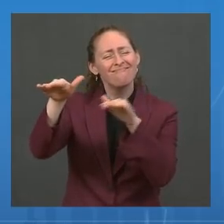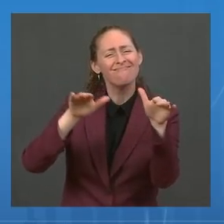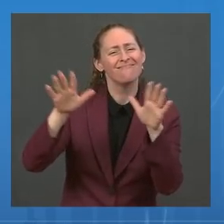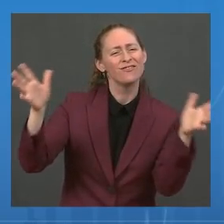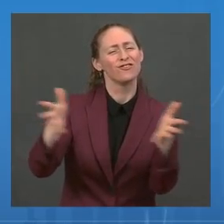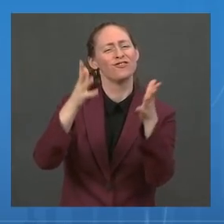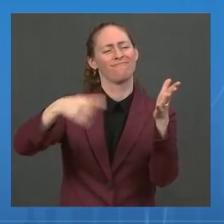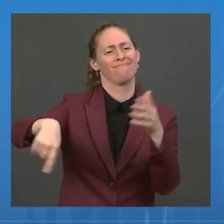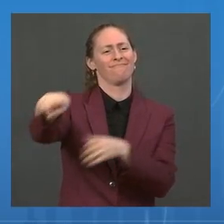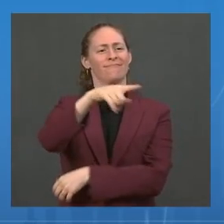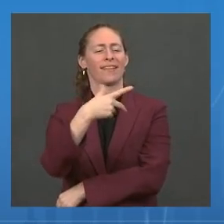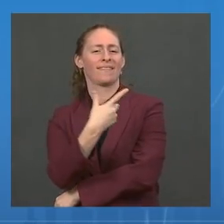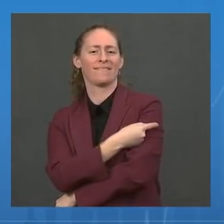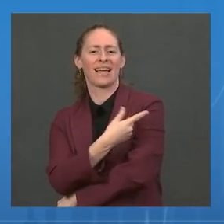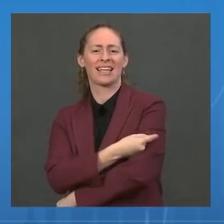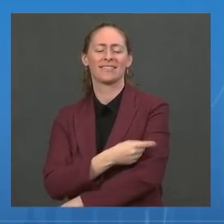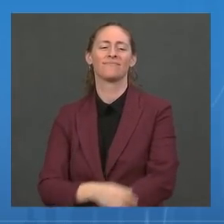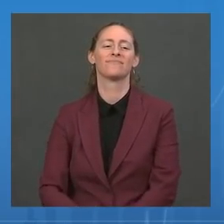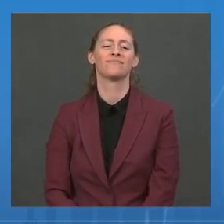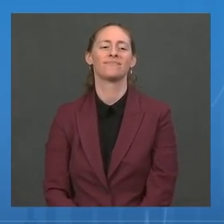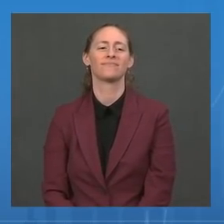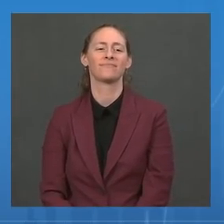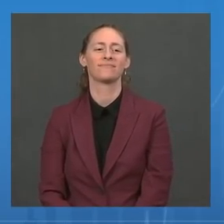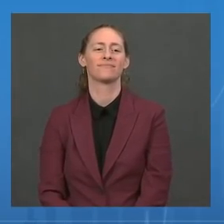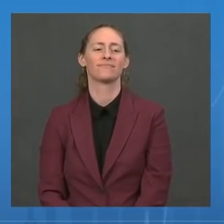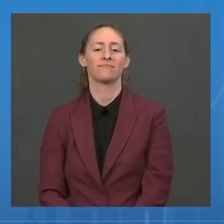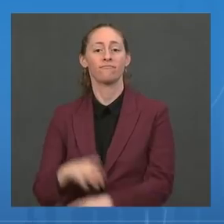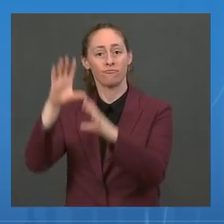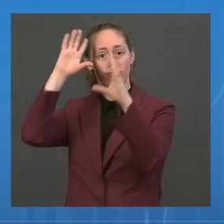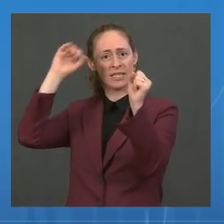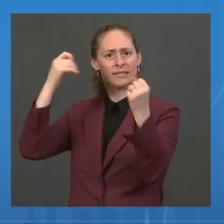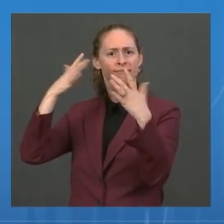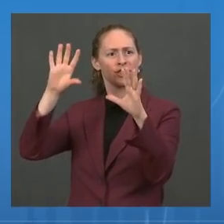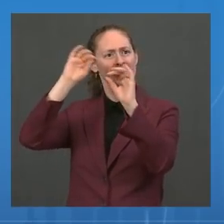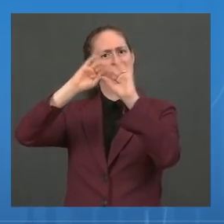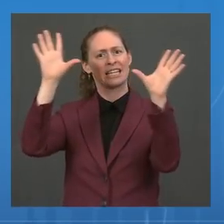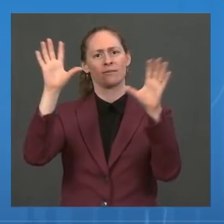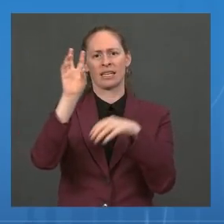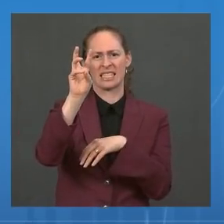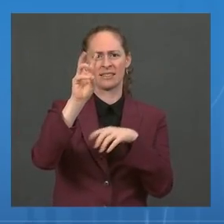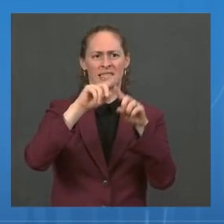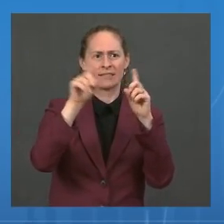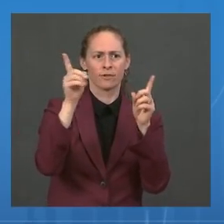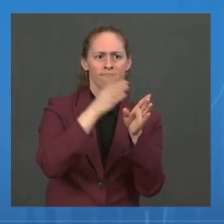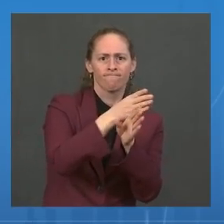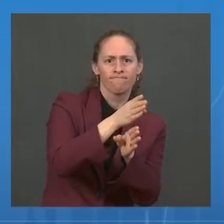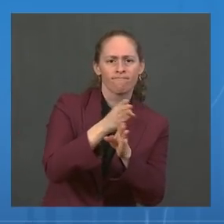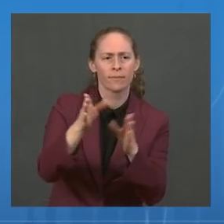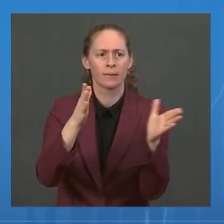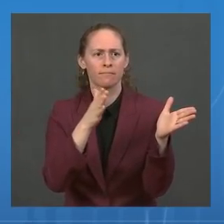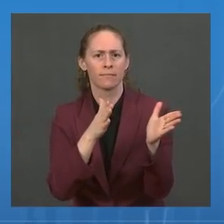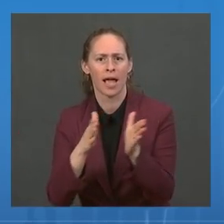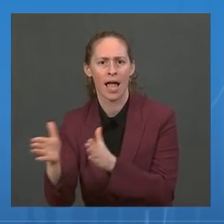Driven by the President's six-point plan, we continue to get more vaccines into arms and protect more people.